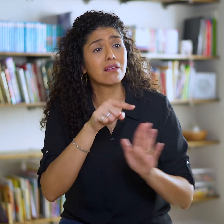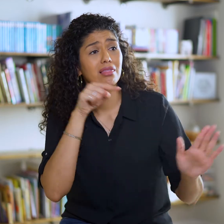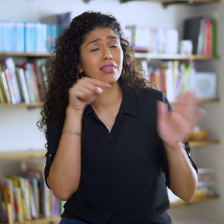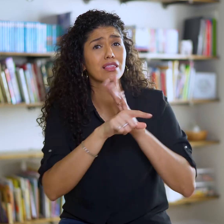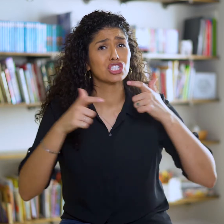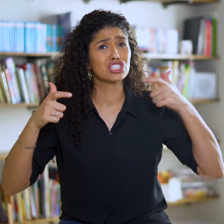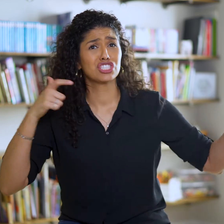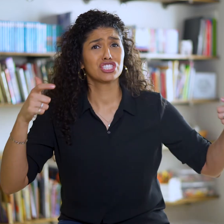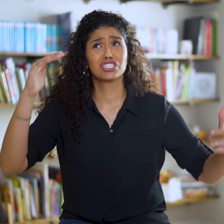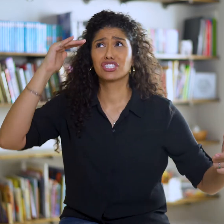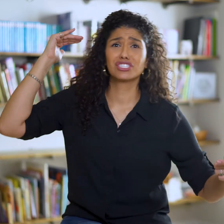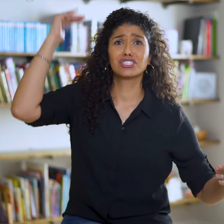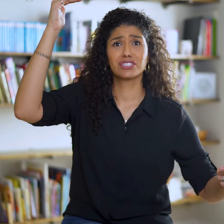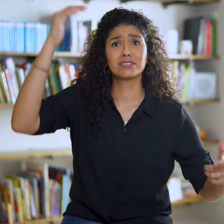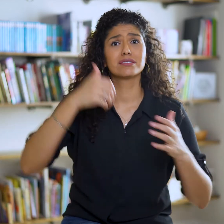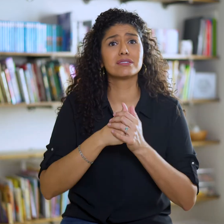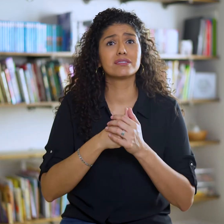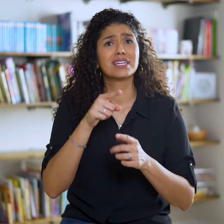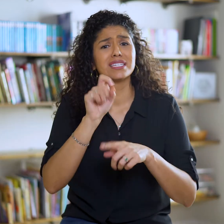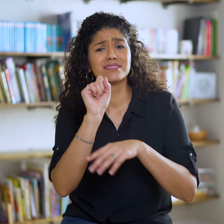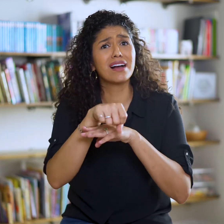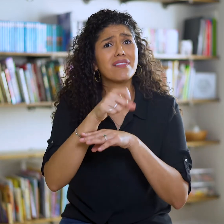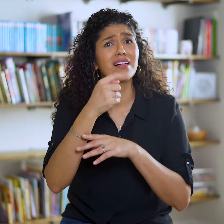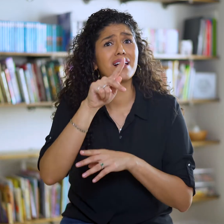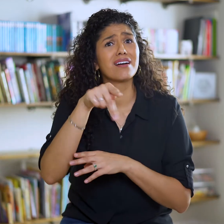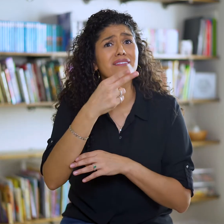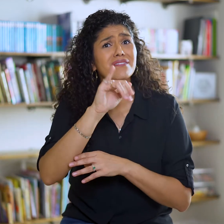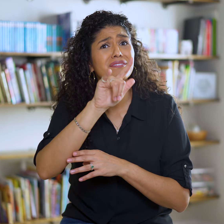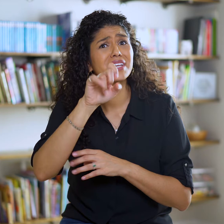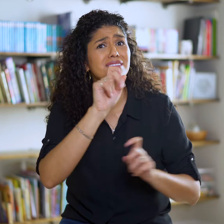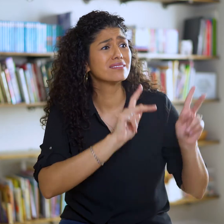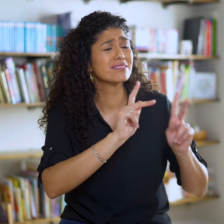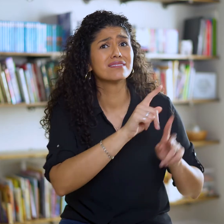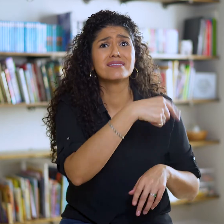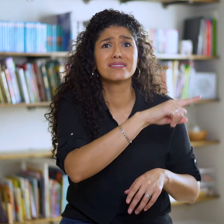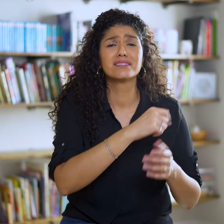killing Goliath, and defeating the Phillies.